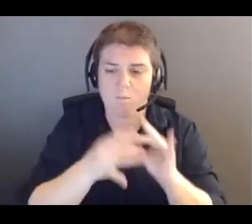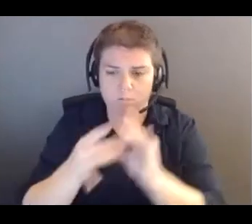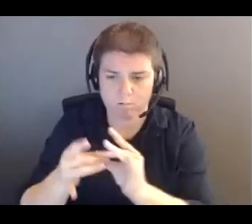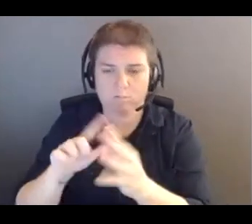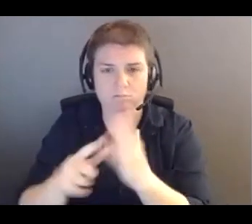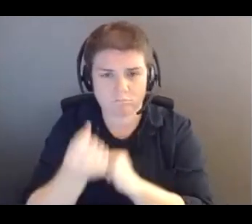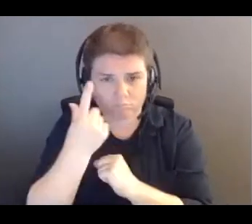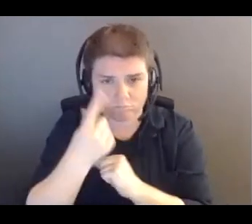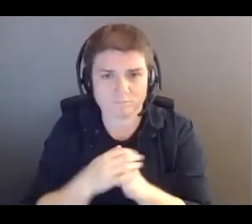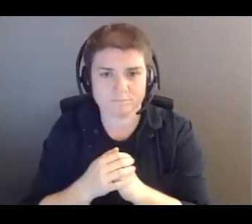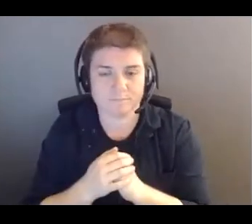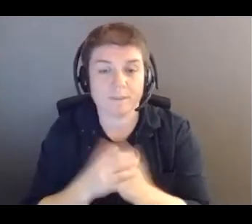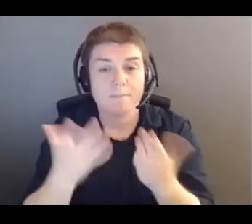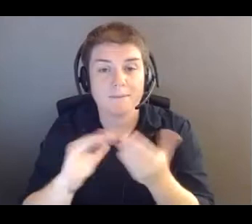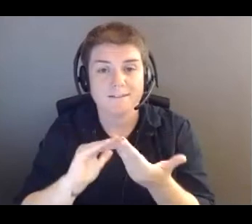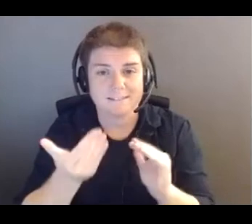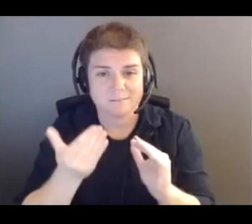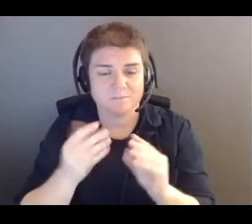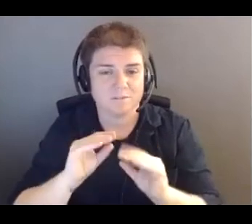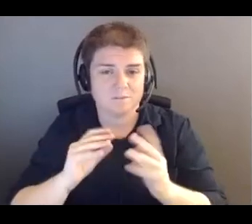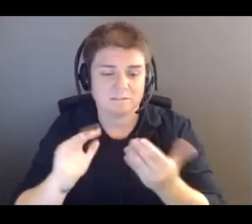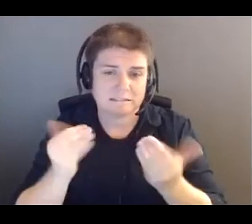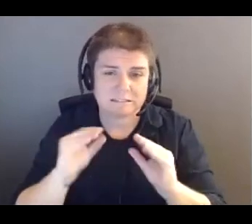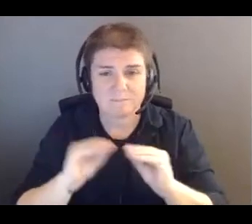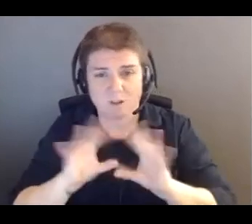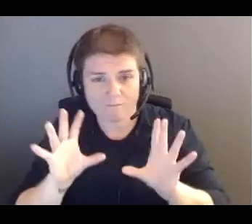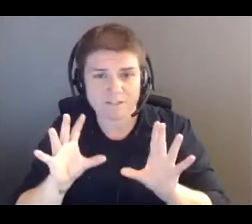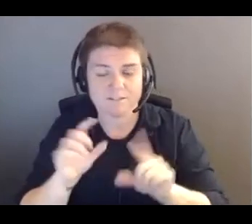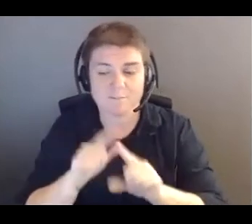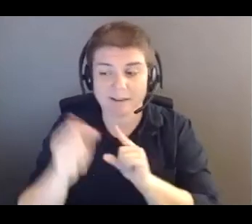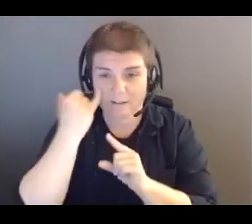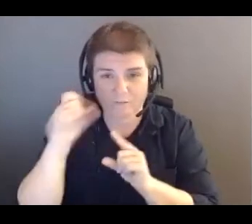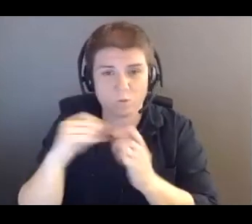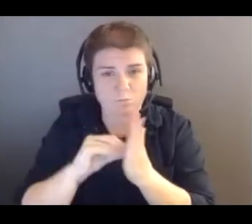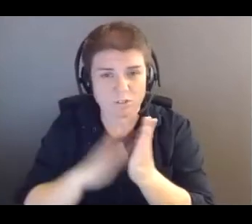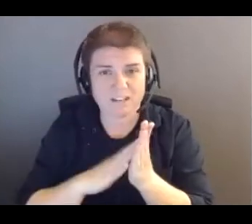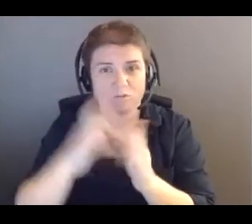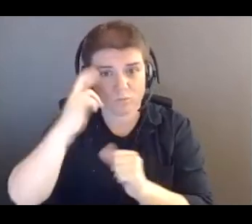It might seem obvious to you but if you can provide rationale and context, it does help